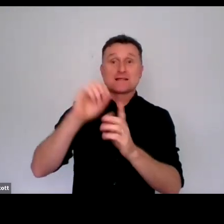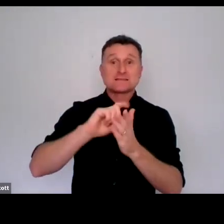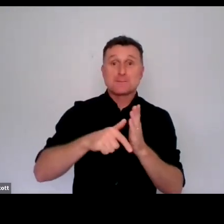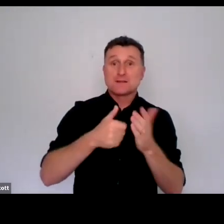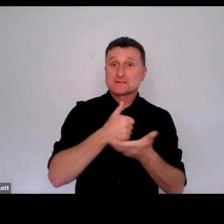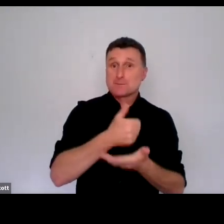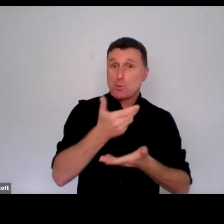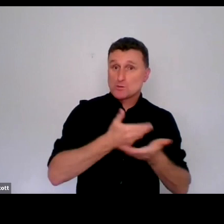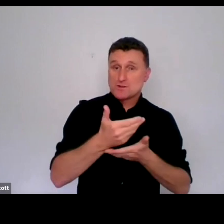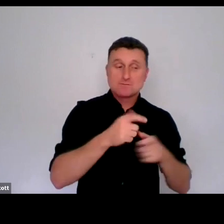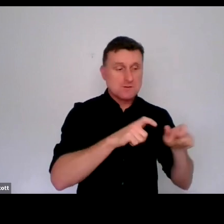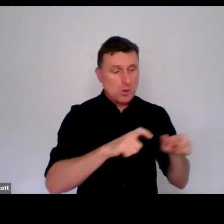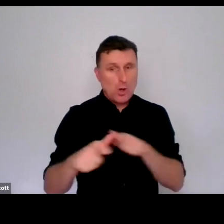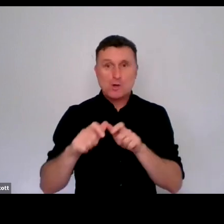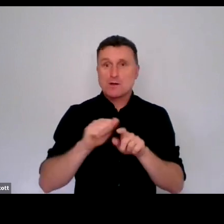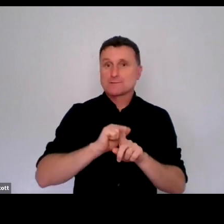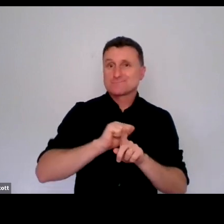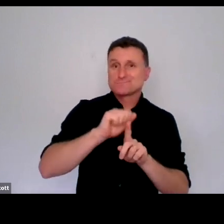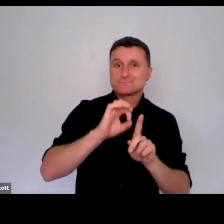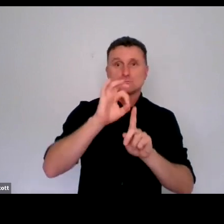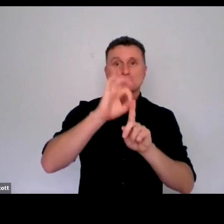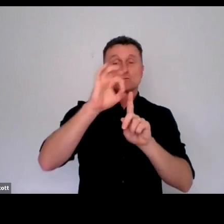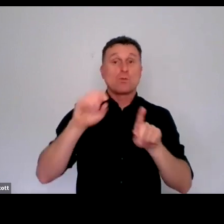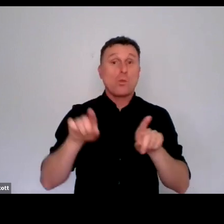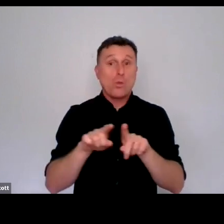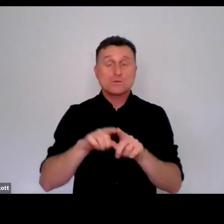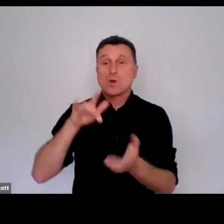and the other core functions that we have at Whaikaha